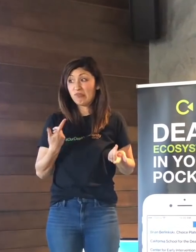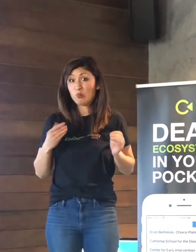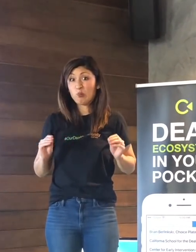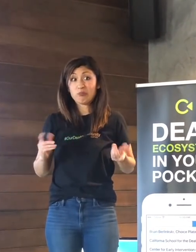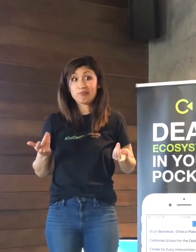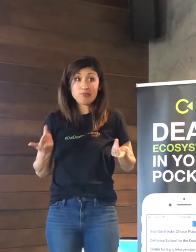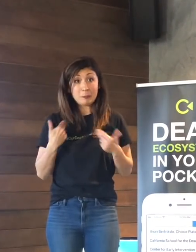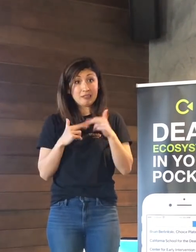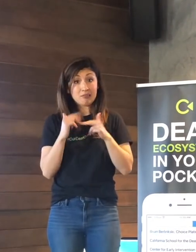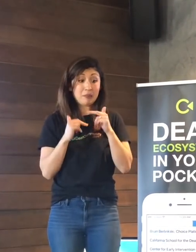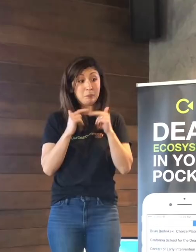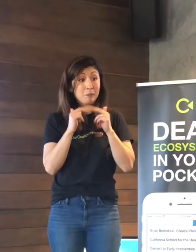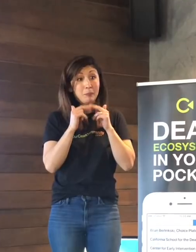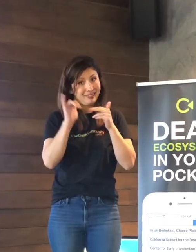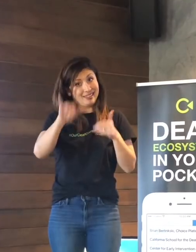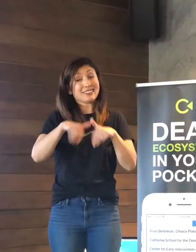We didn't have anything... so we decided to build one.